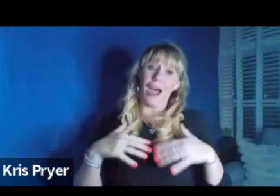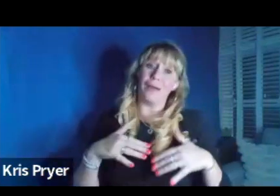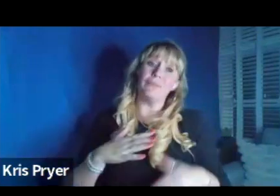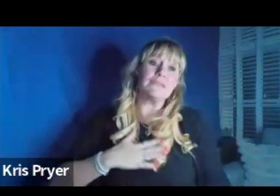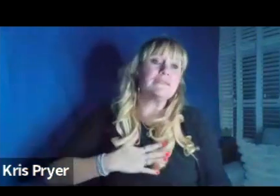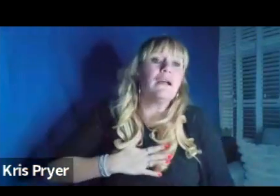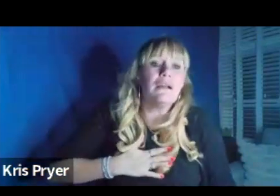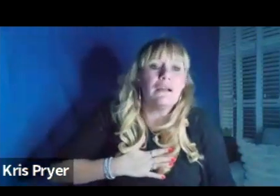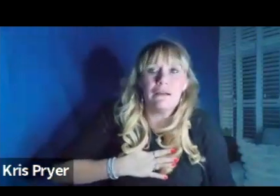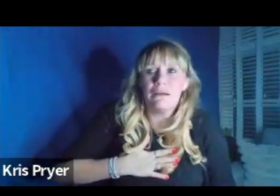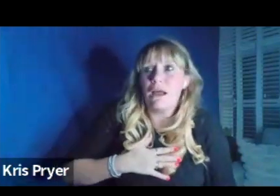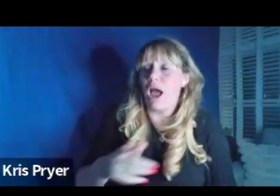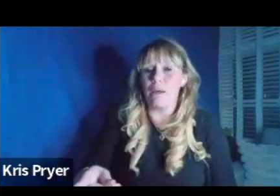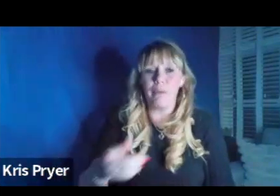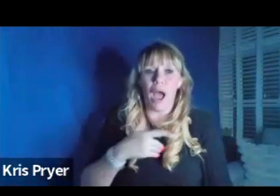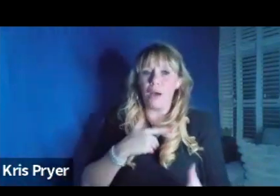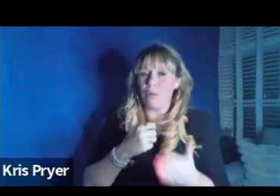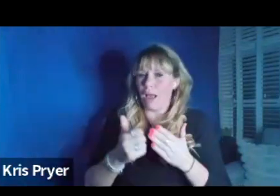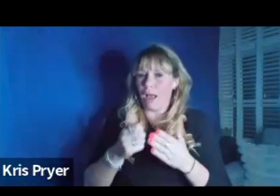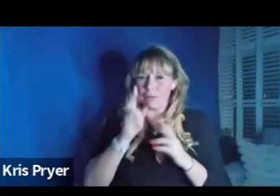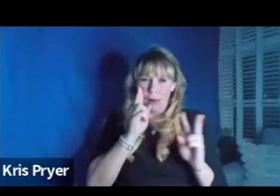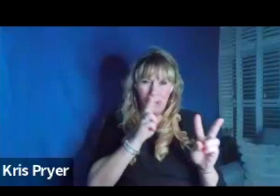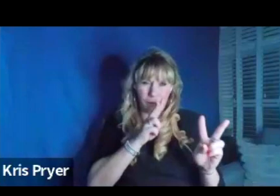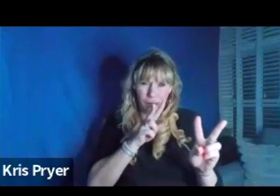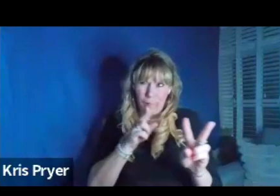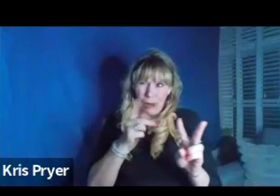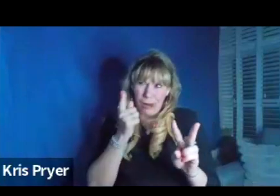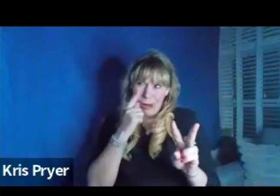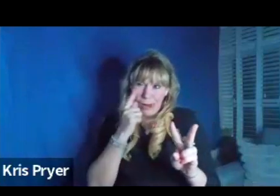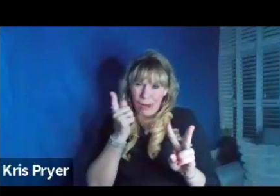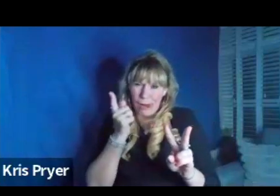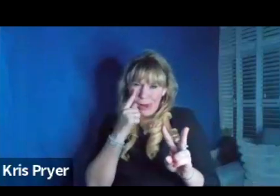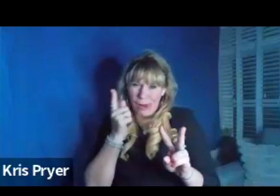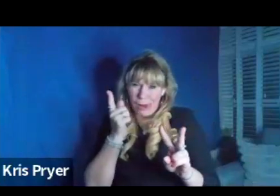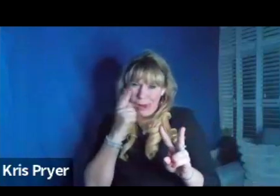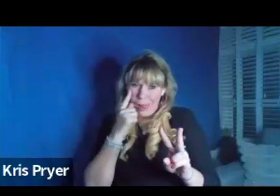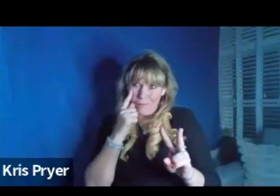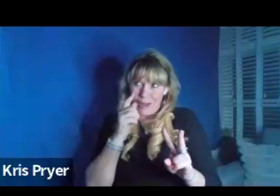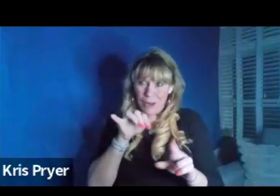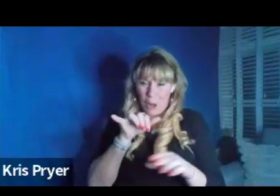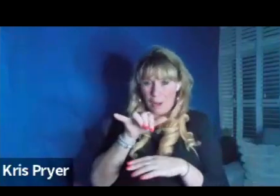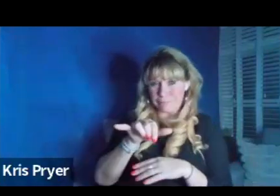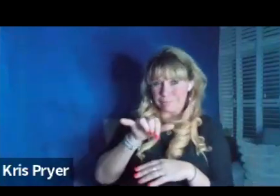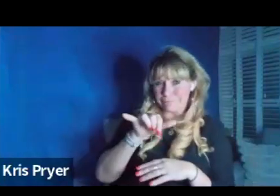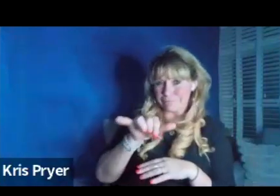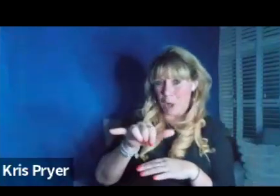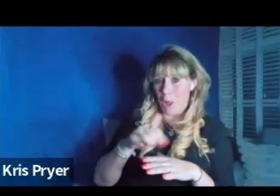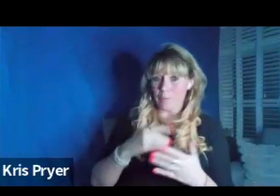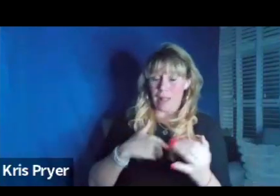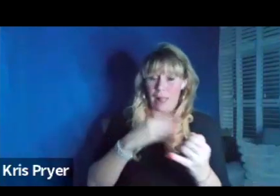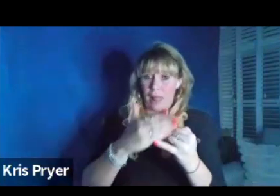The lust we feel for her is not politically correct And even if she says she's straight